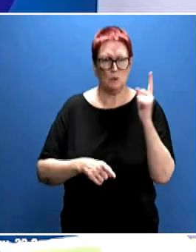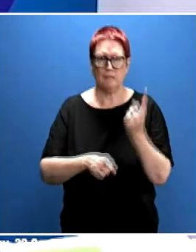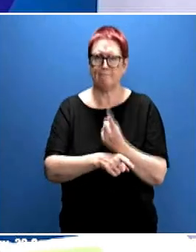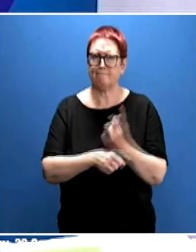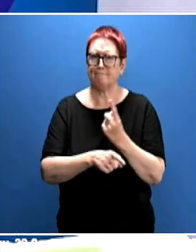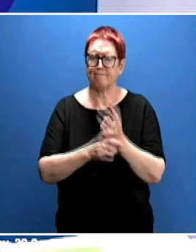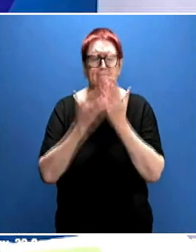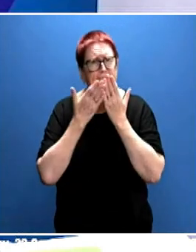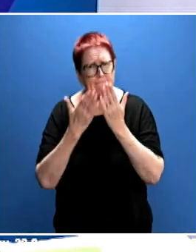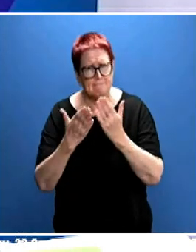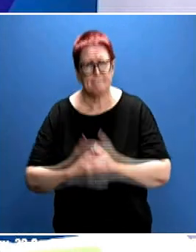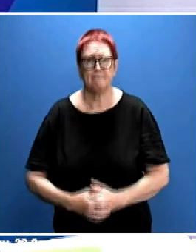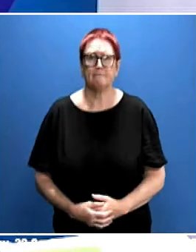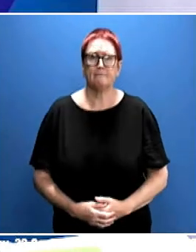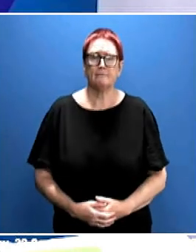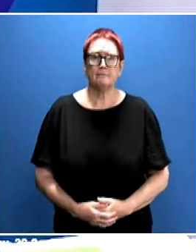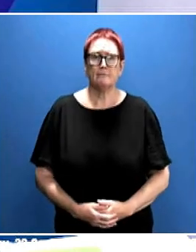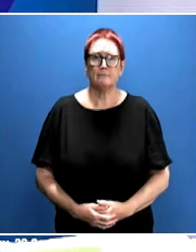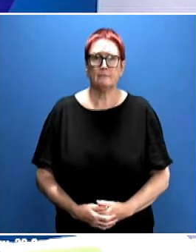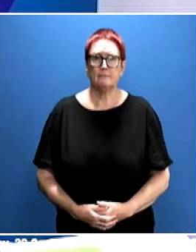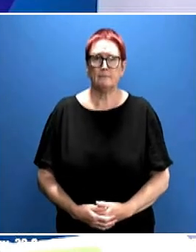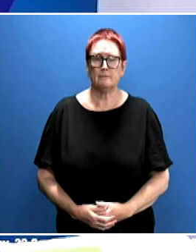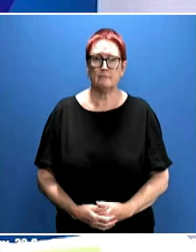today. Thank you very much. Thank you. MS GREENOFF: Thank you. Thank you.